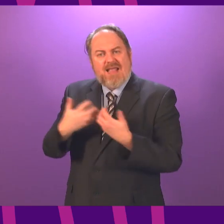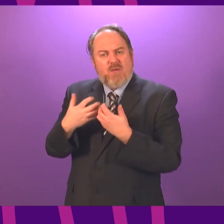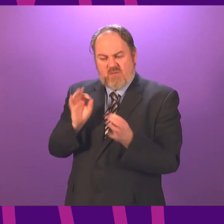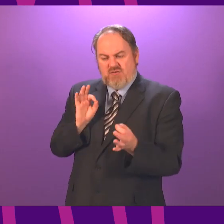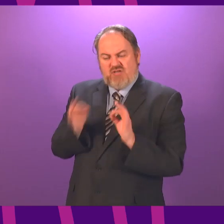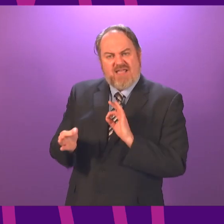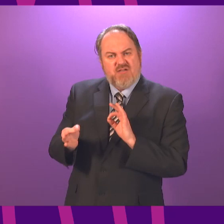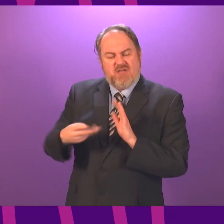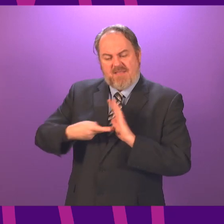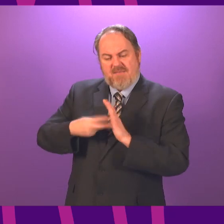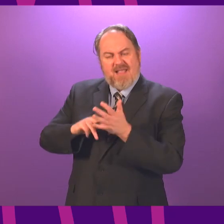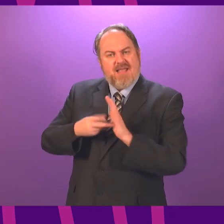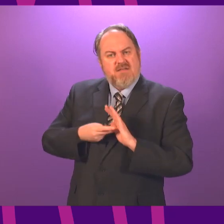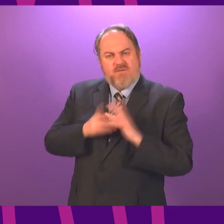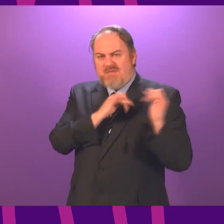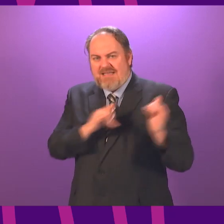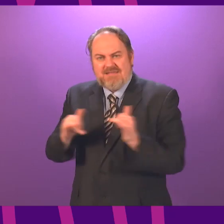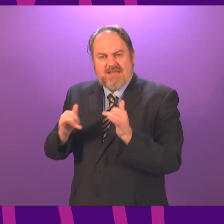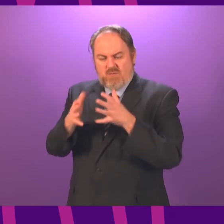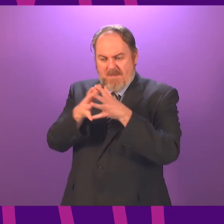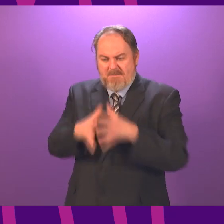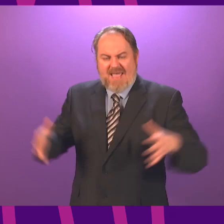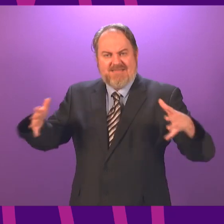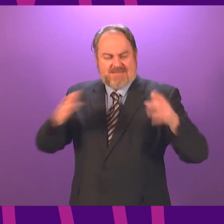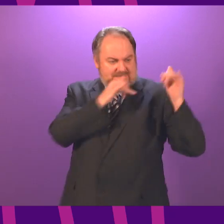mass community testing, where that is appropriate?